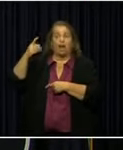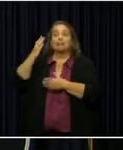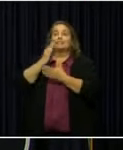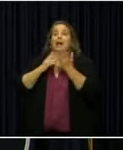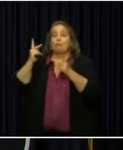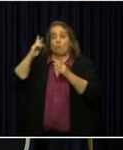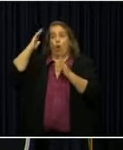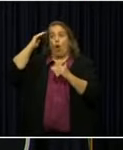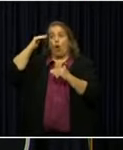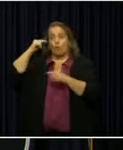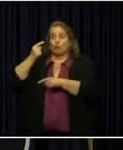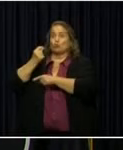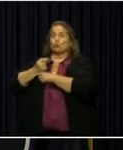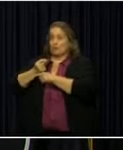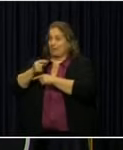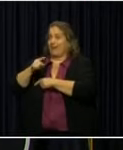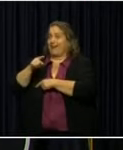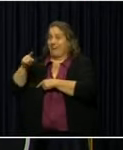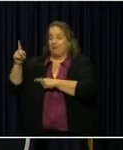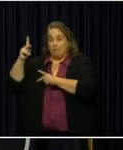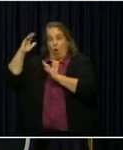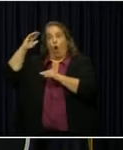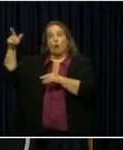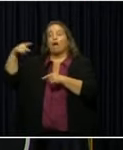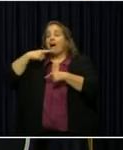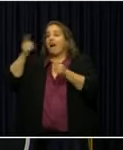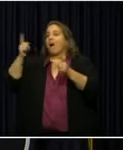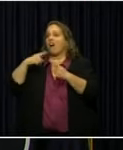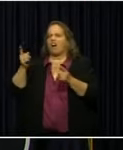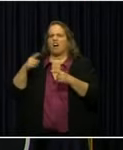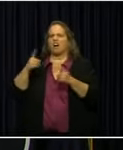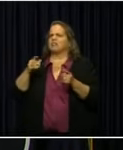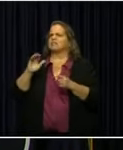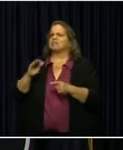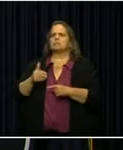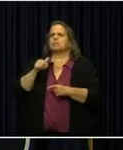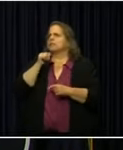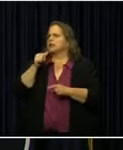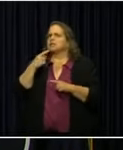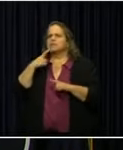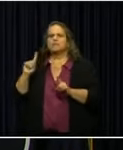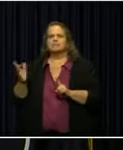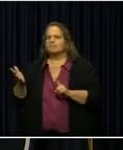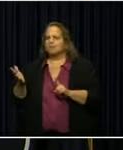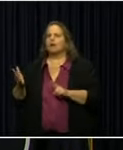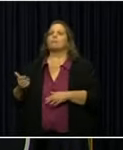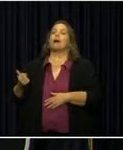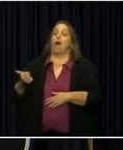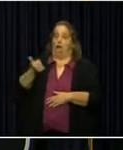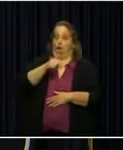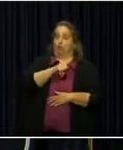COME INTO MAY. AND I'M HOPING THAT WE WILL MAKE A LOT OF PROGRESS TOWARD THAT AS WE'RE GOING THROUGH.